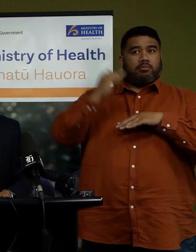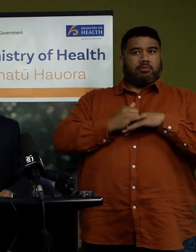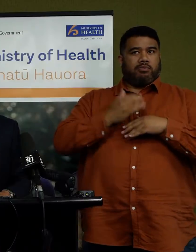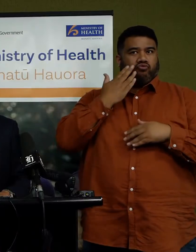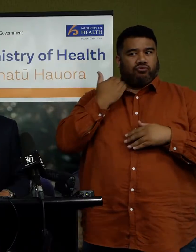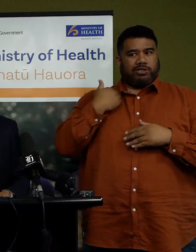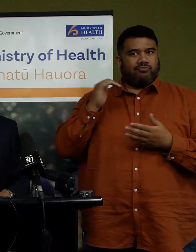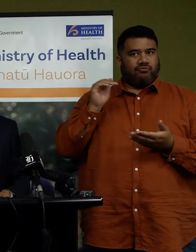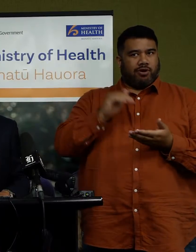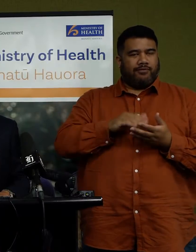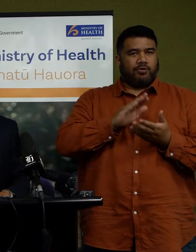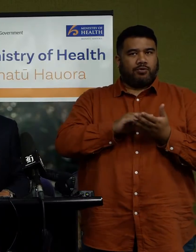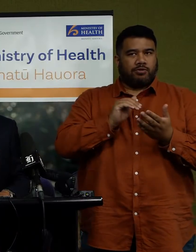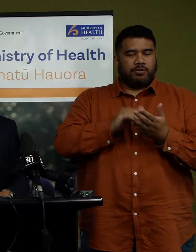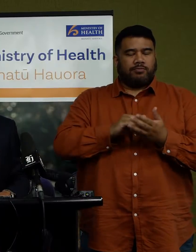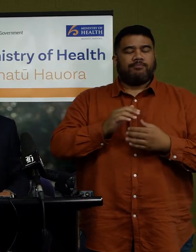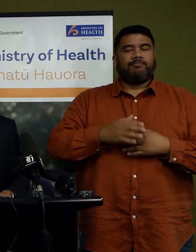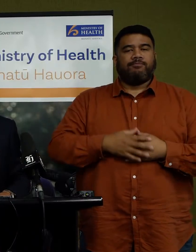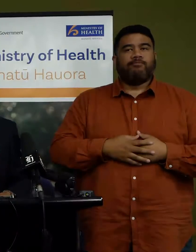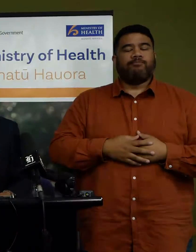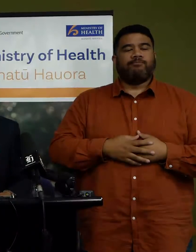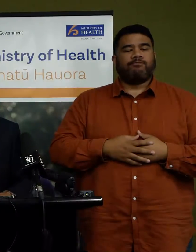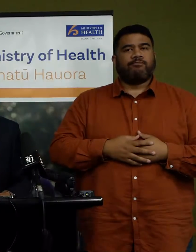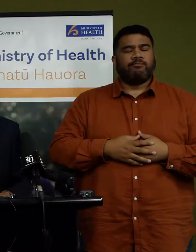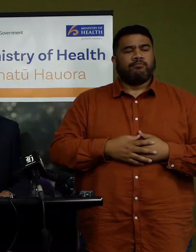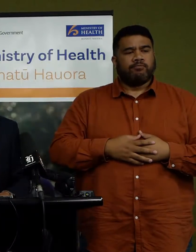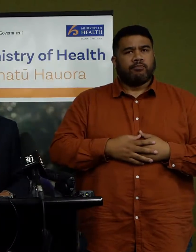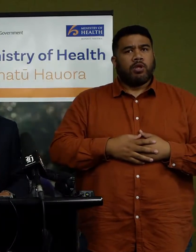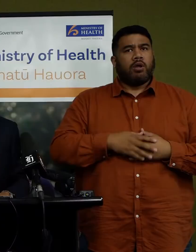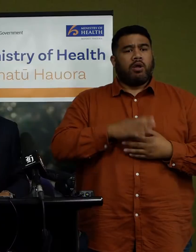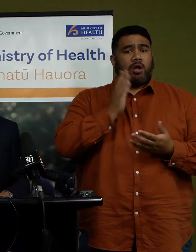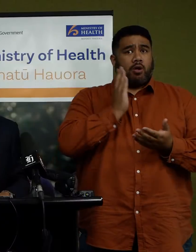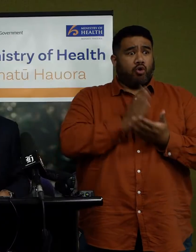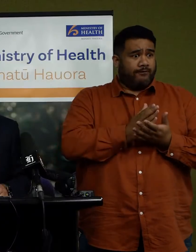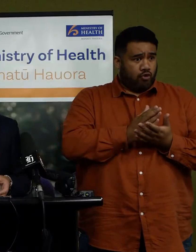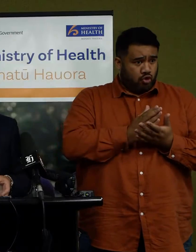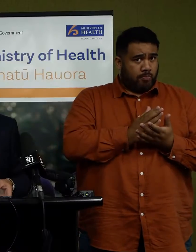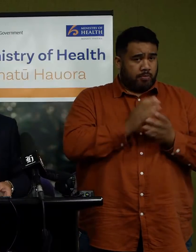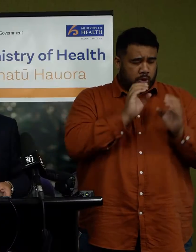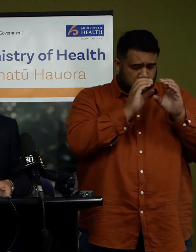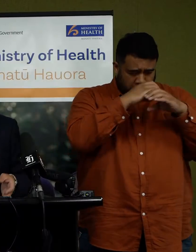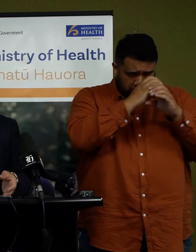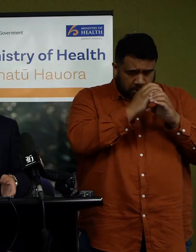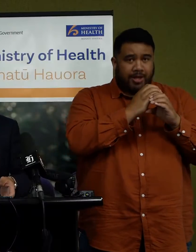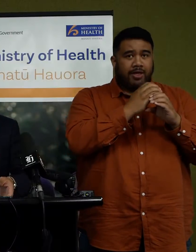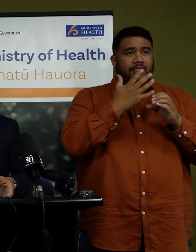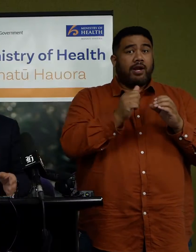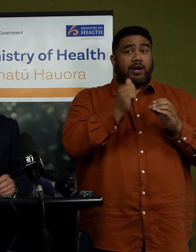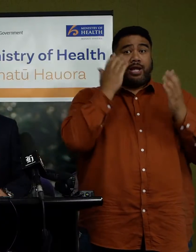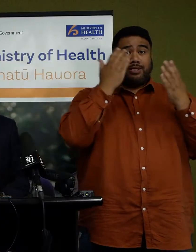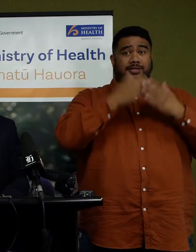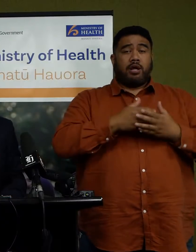notified to the ministry at about 6 o'clock last evening. At that point, health authorities